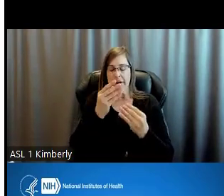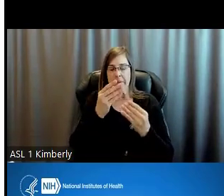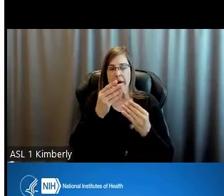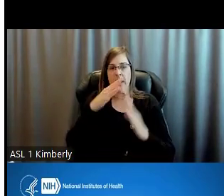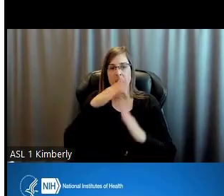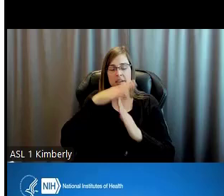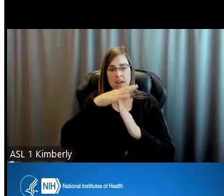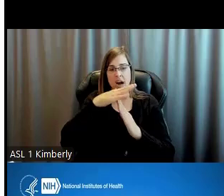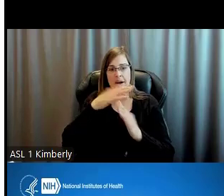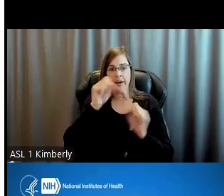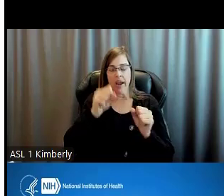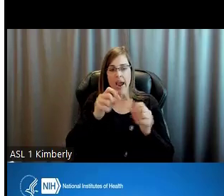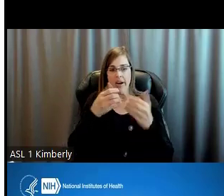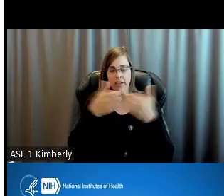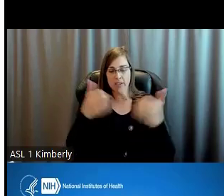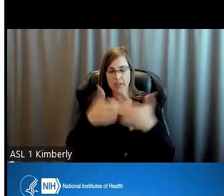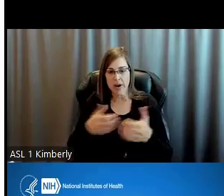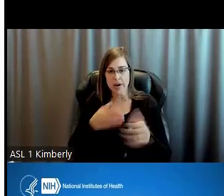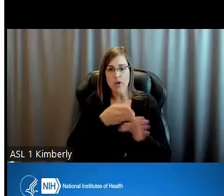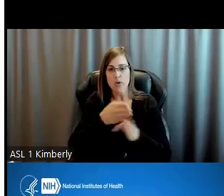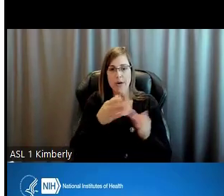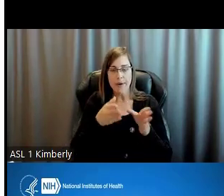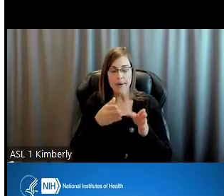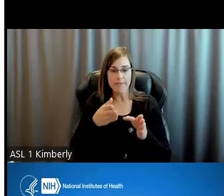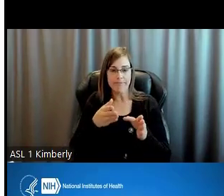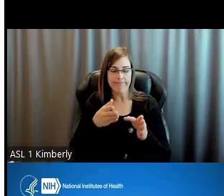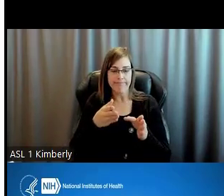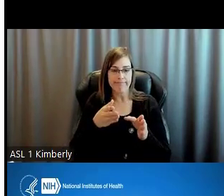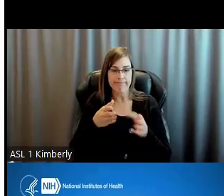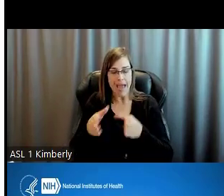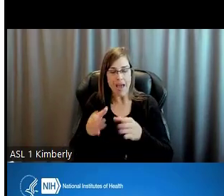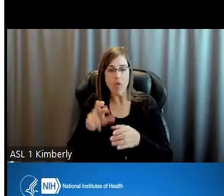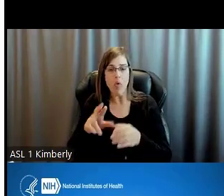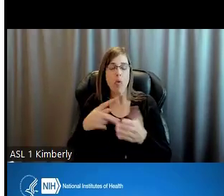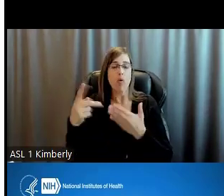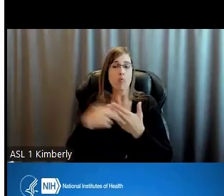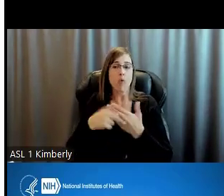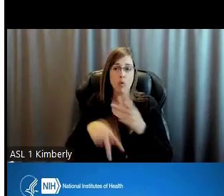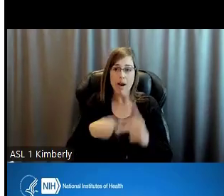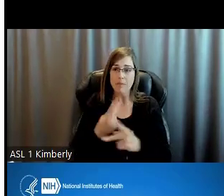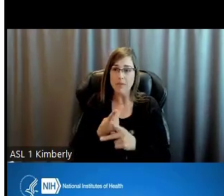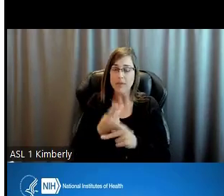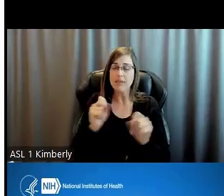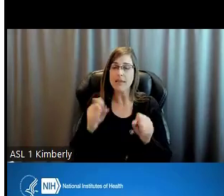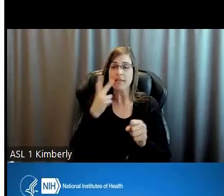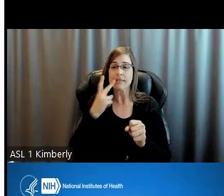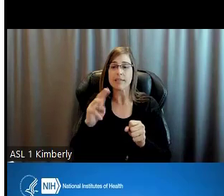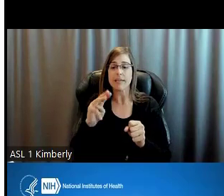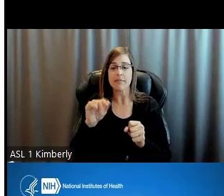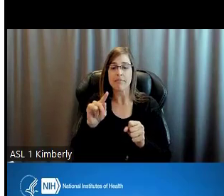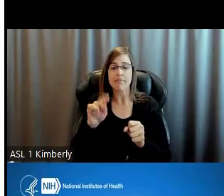where you can sort by career path or by program type. You can even see a matrix of which institutes